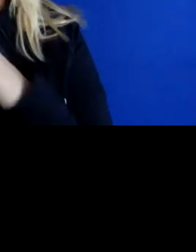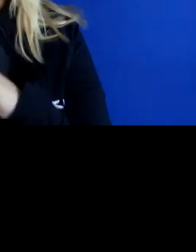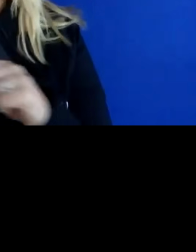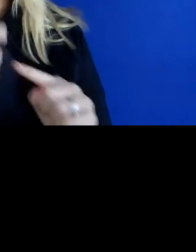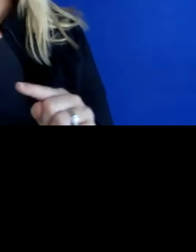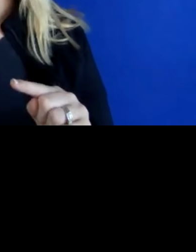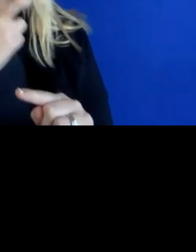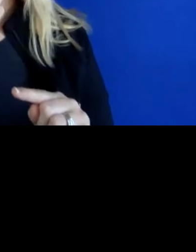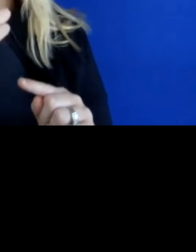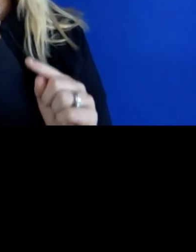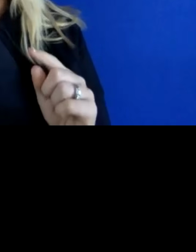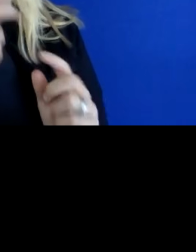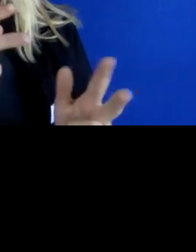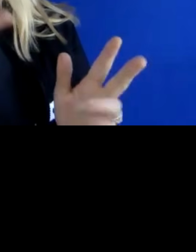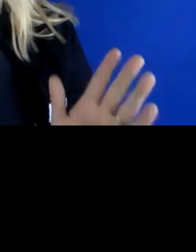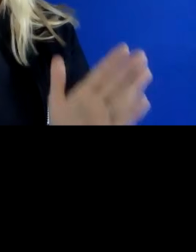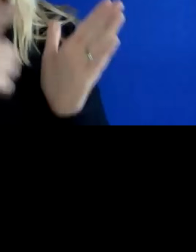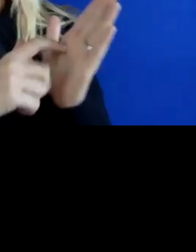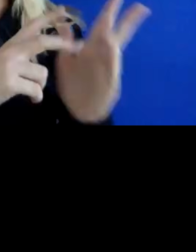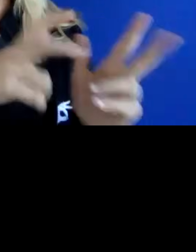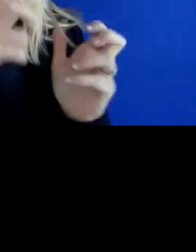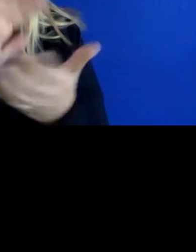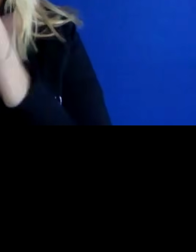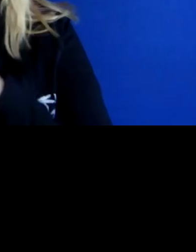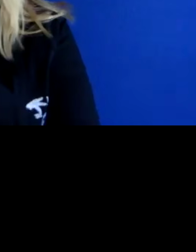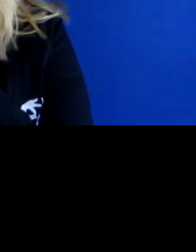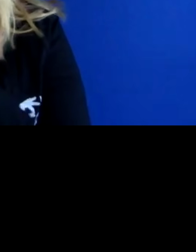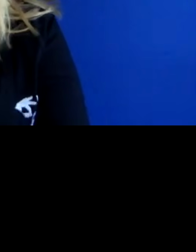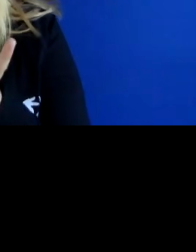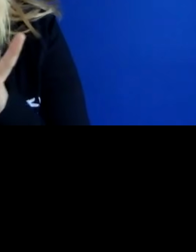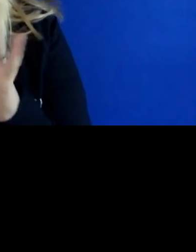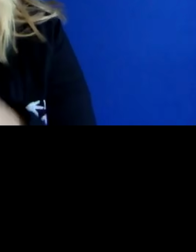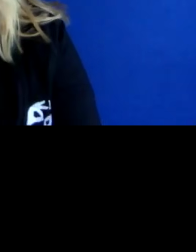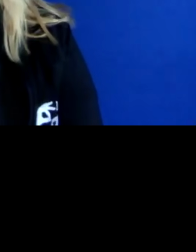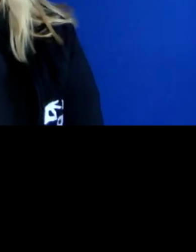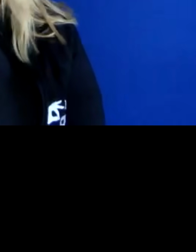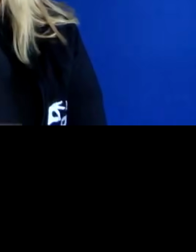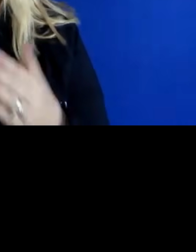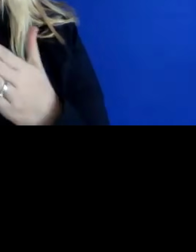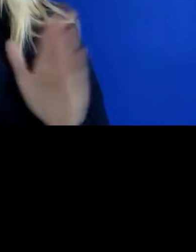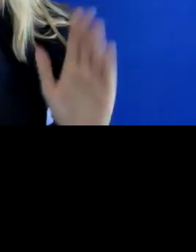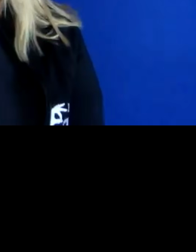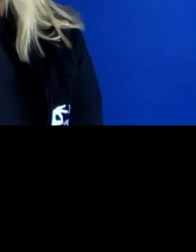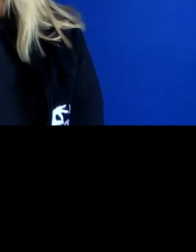So, for extra context. And it sounds like it's open source. So it might be worth us all going and trying out.